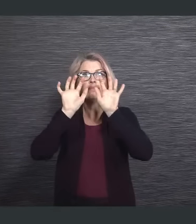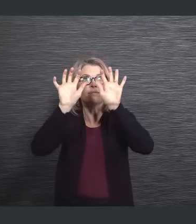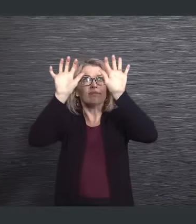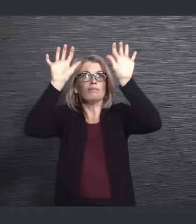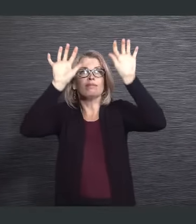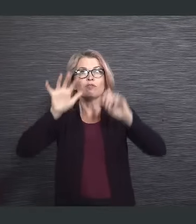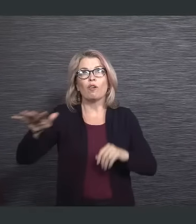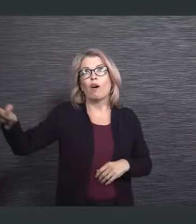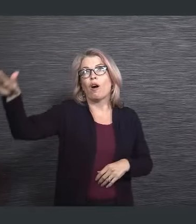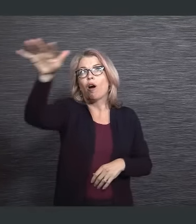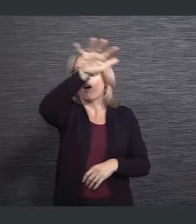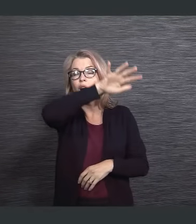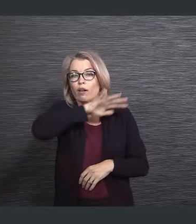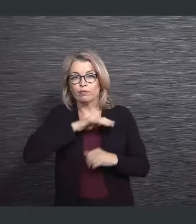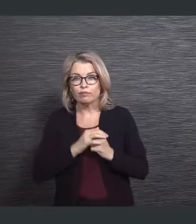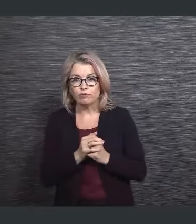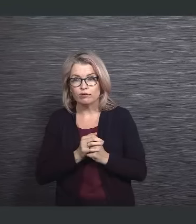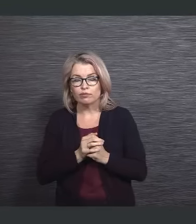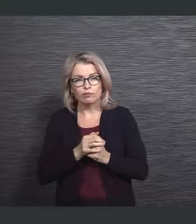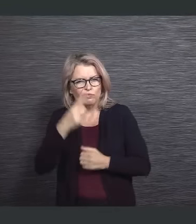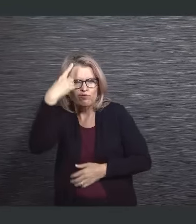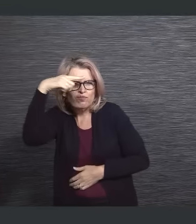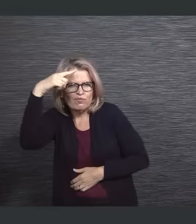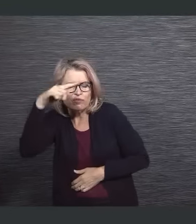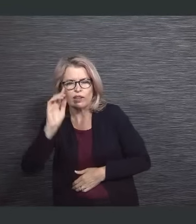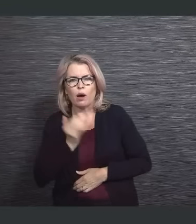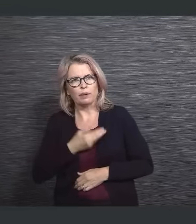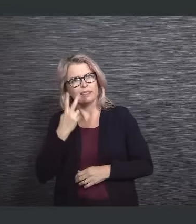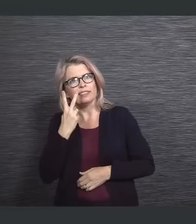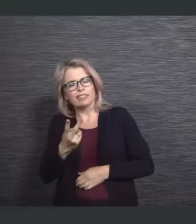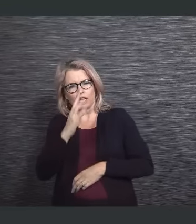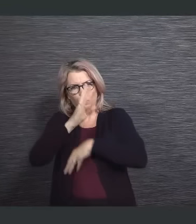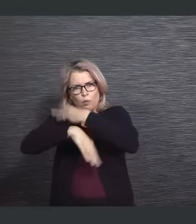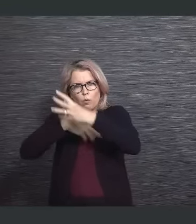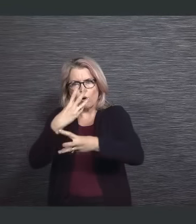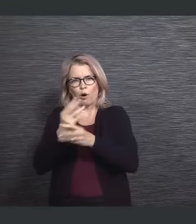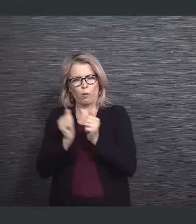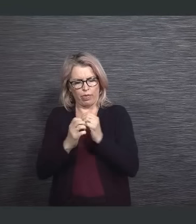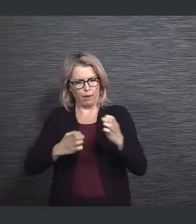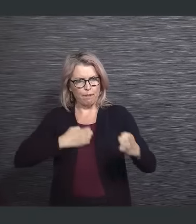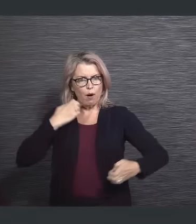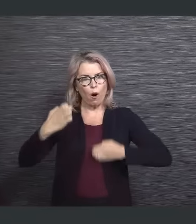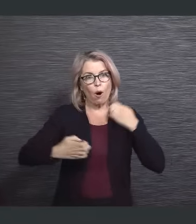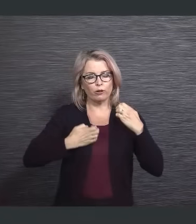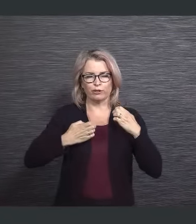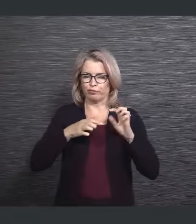Our Purpose to fill the world with emotion, or Kando,